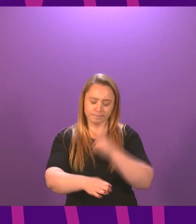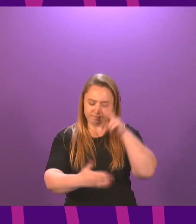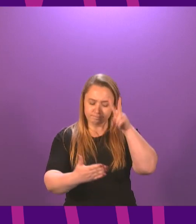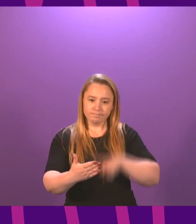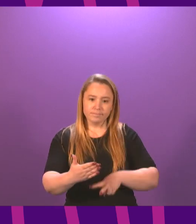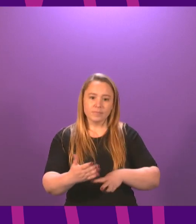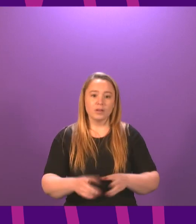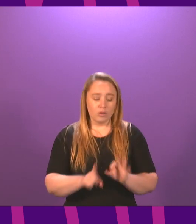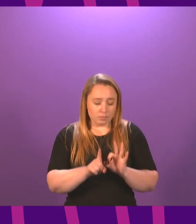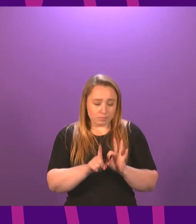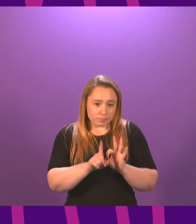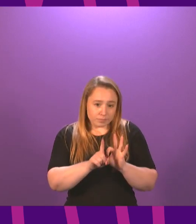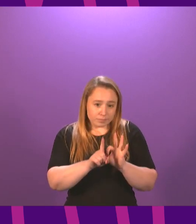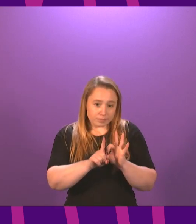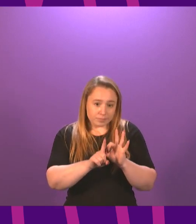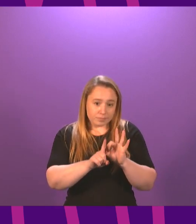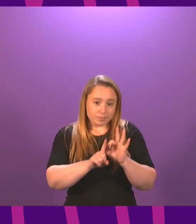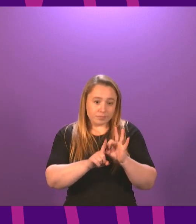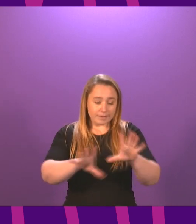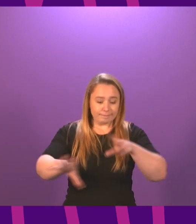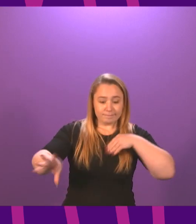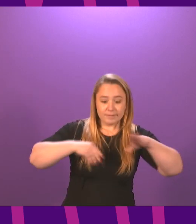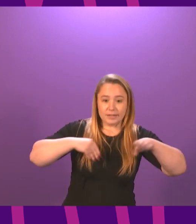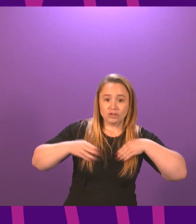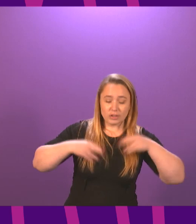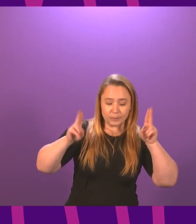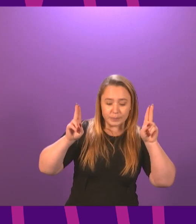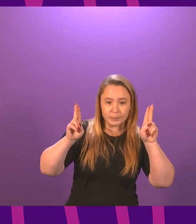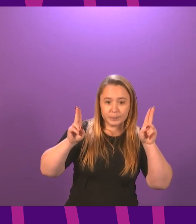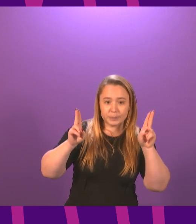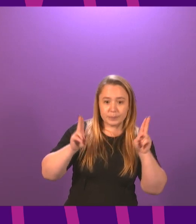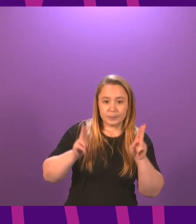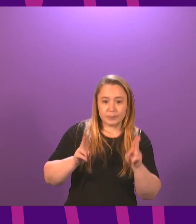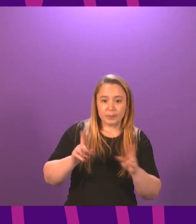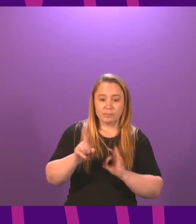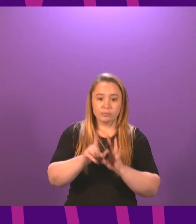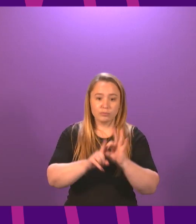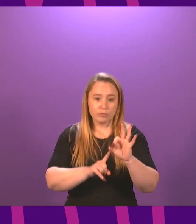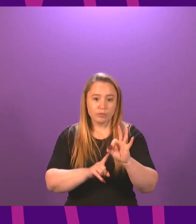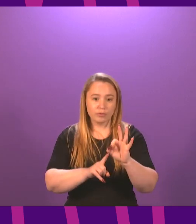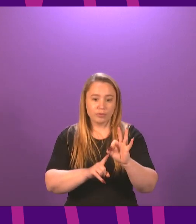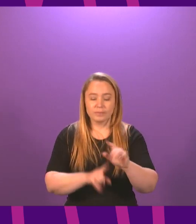Minister’s statement. The slow rate of improvement in the number of infections over the past